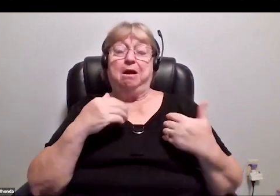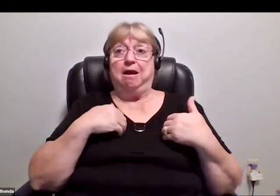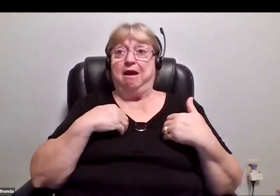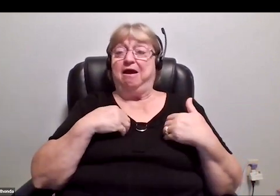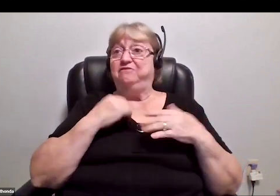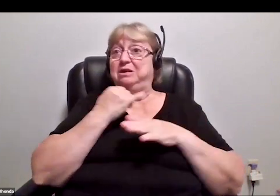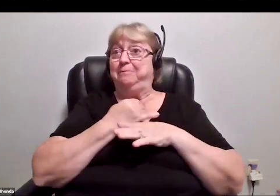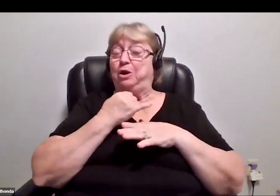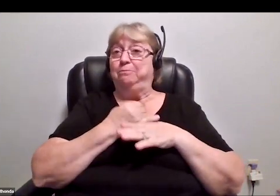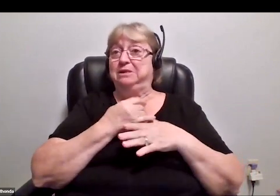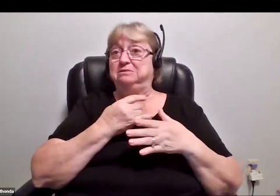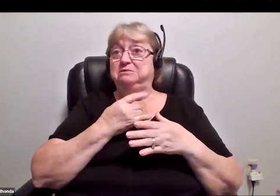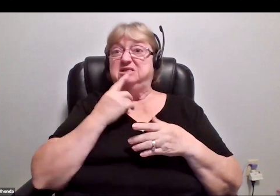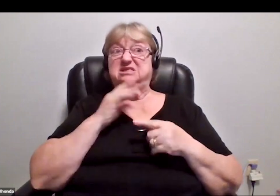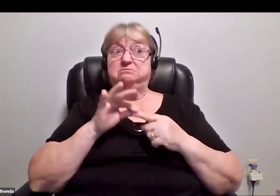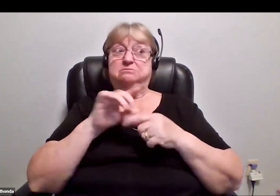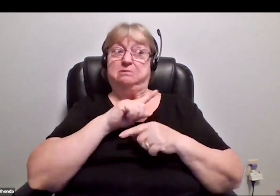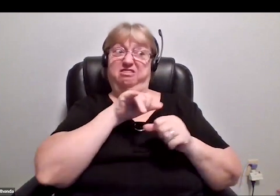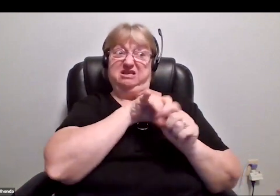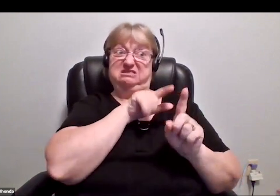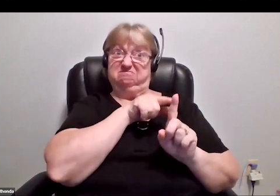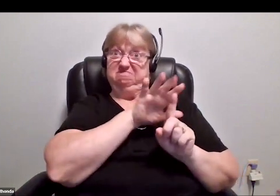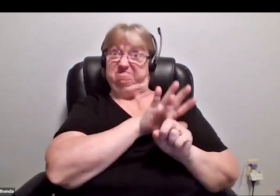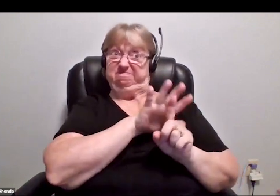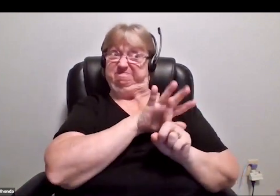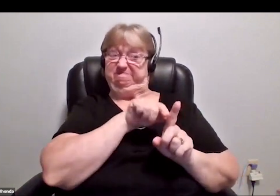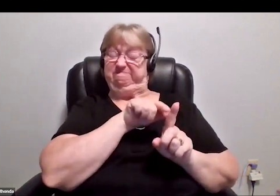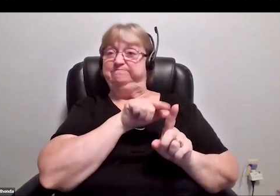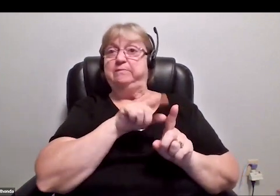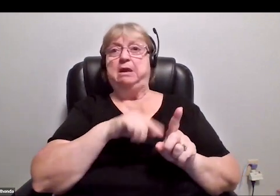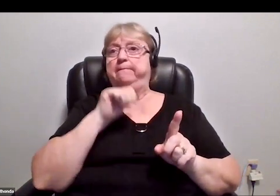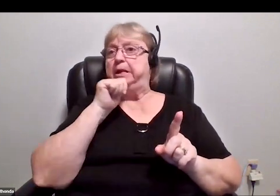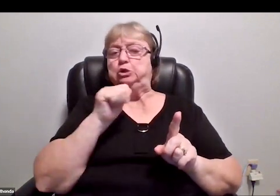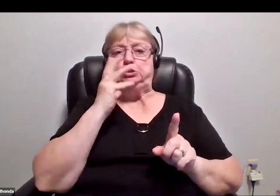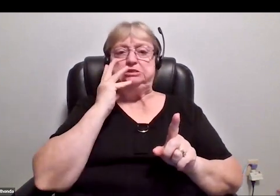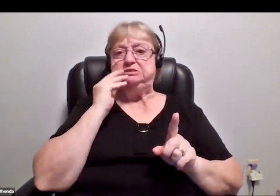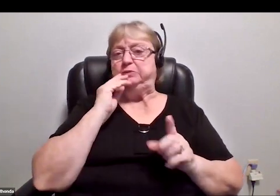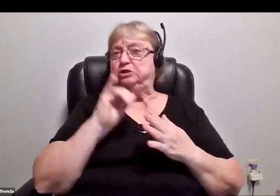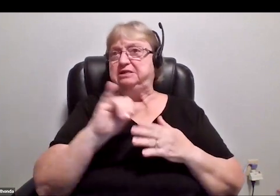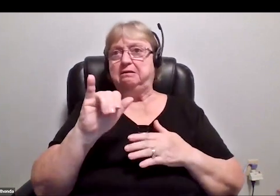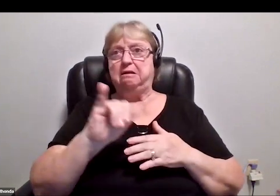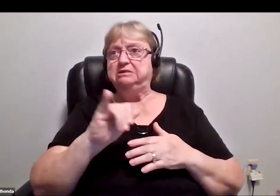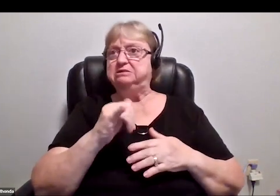especially around this particular thing, I don't actually, experience it as an impairment in the way I used to